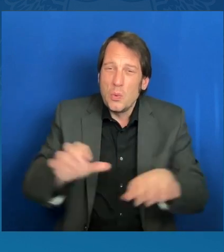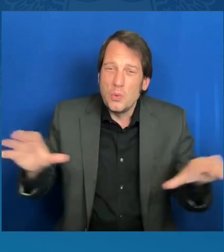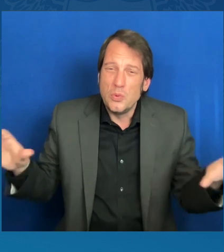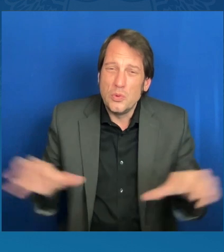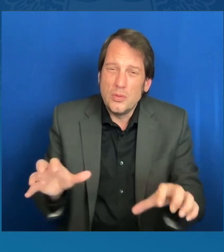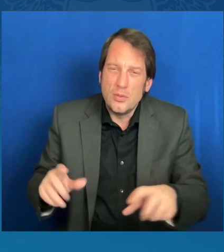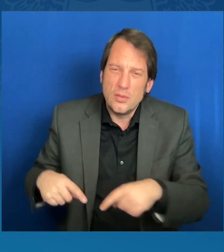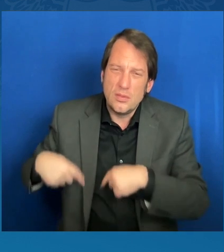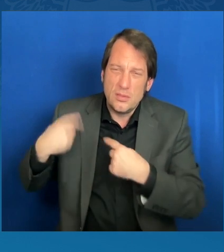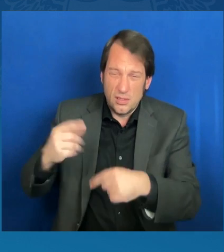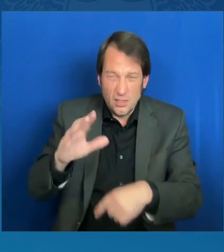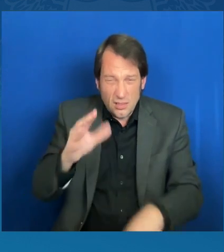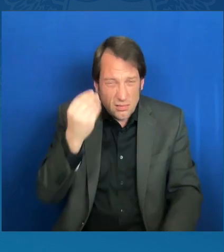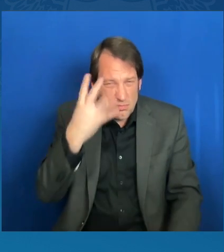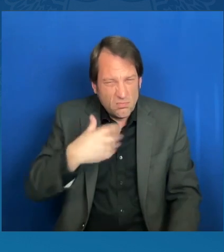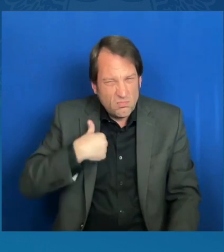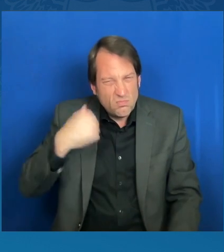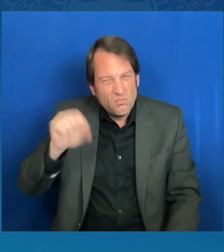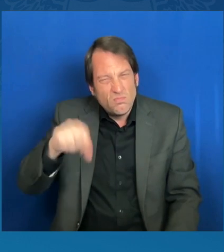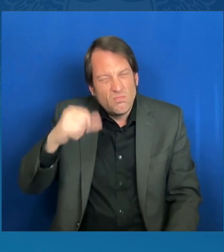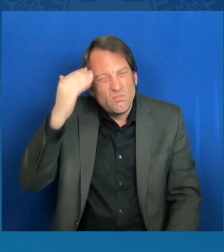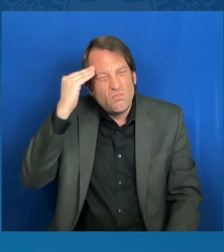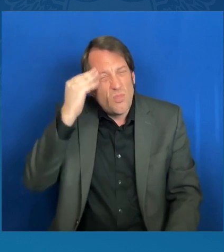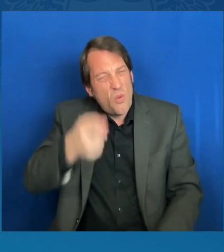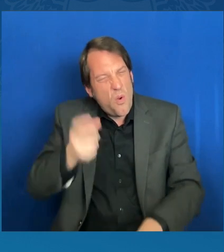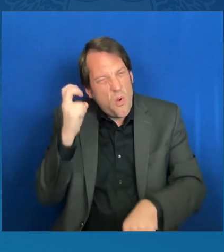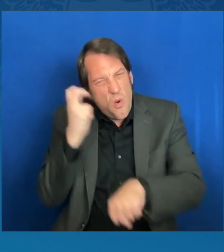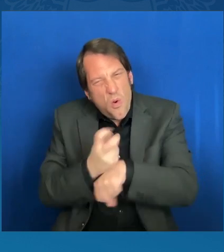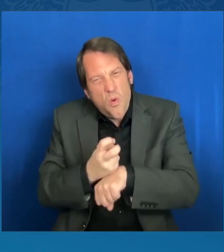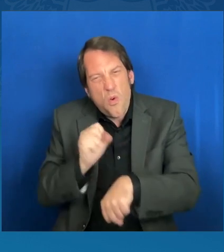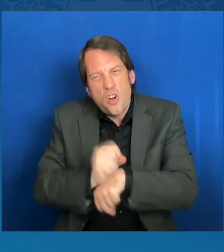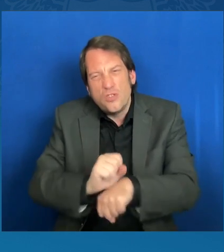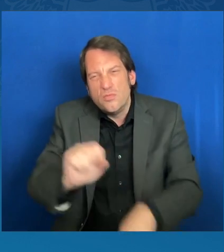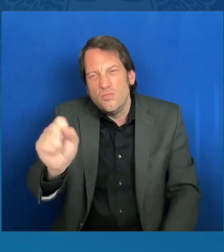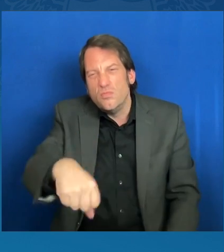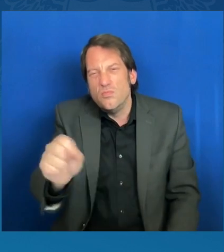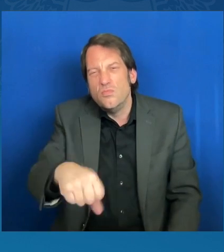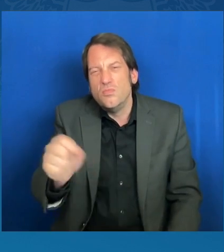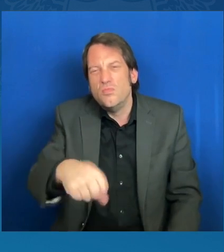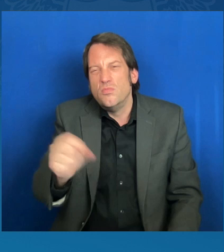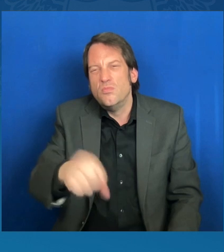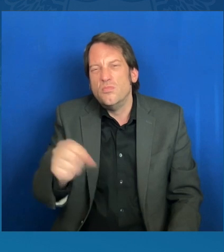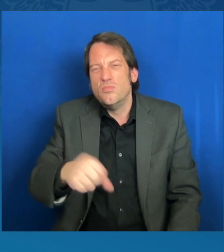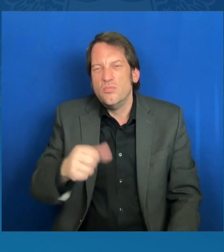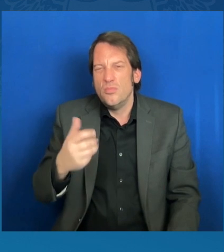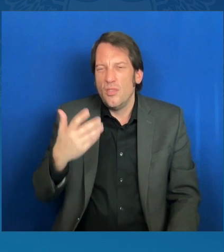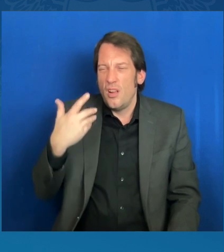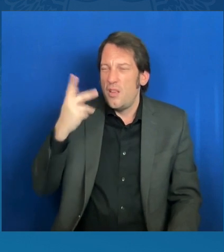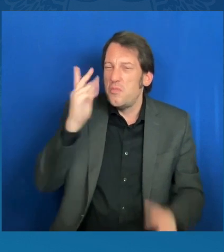And I think some people really underestimate the hard work that comes with caring about folks.